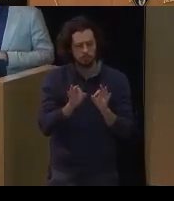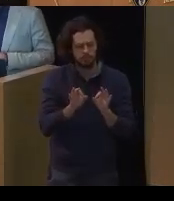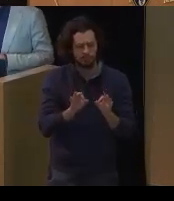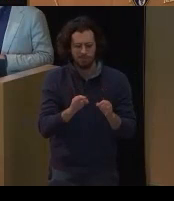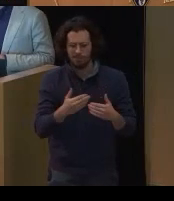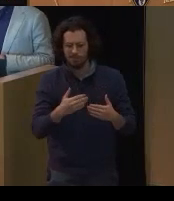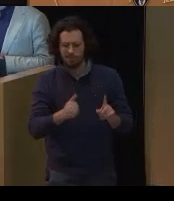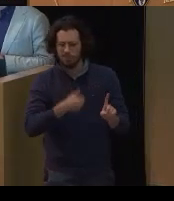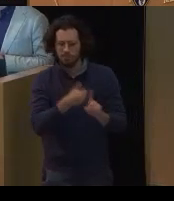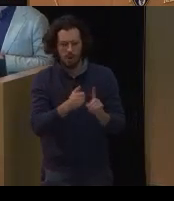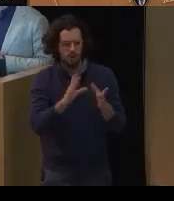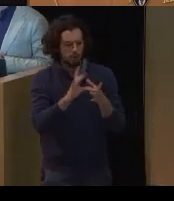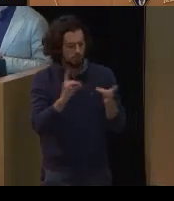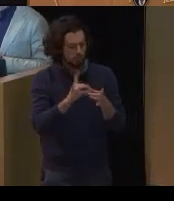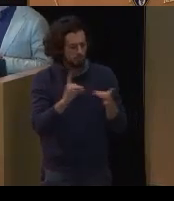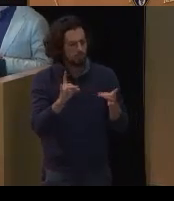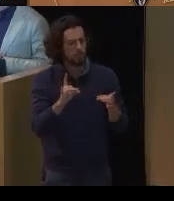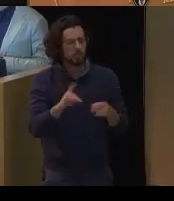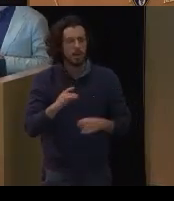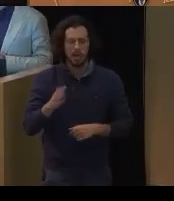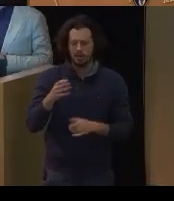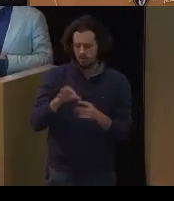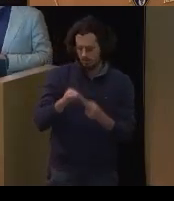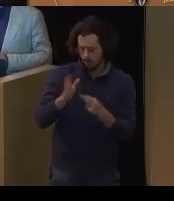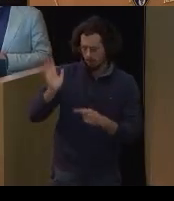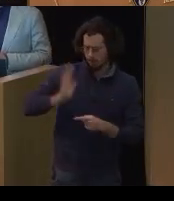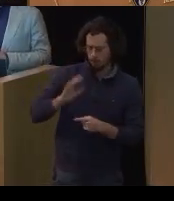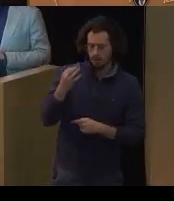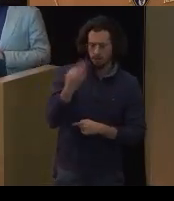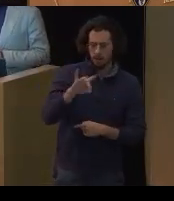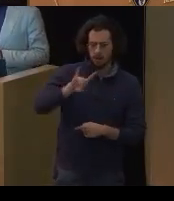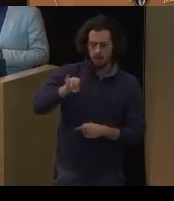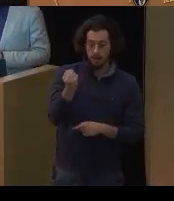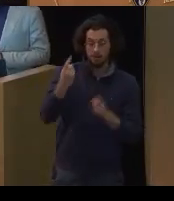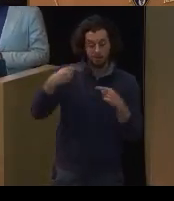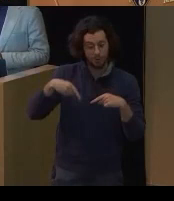but especially in the late 1980s which was just about the height of the AIDS epidemic plenty of